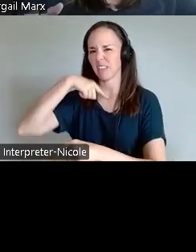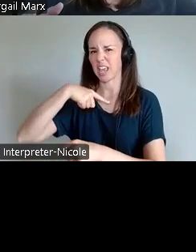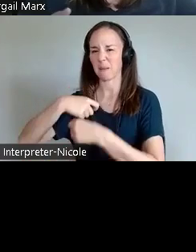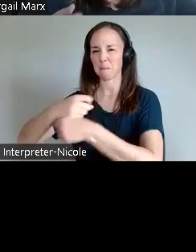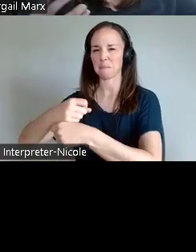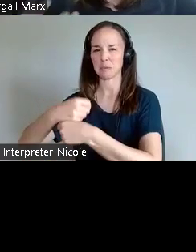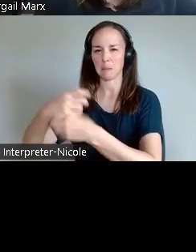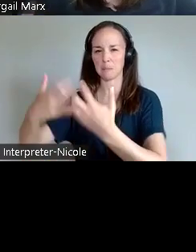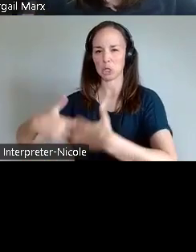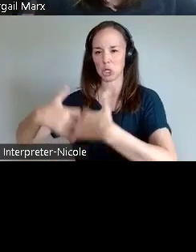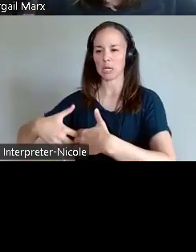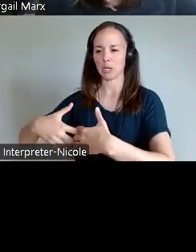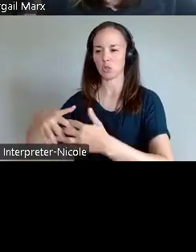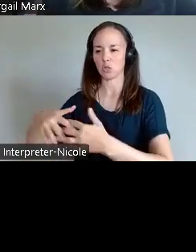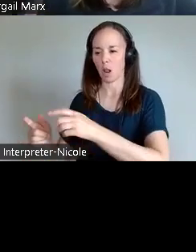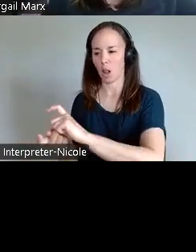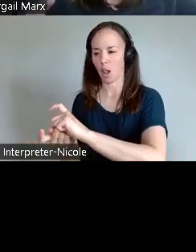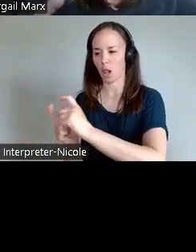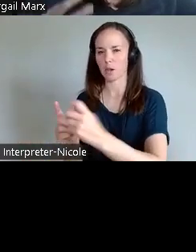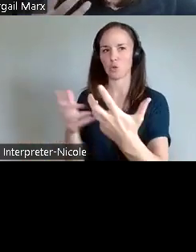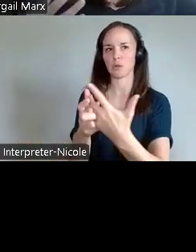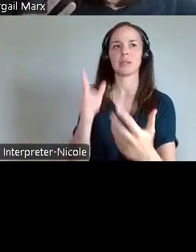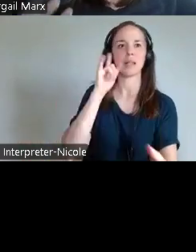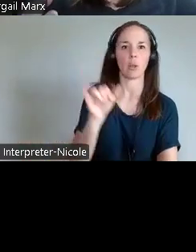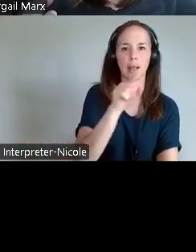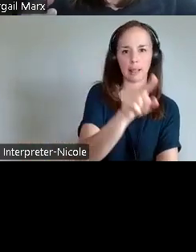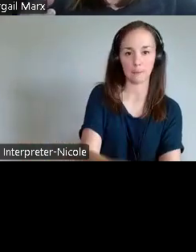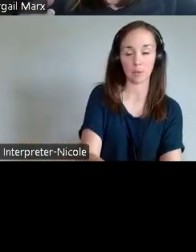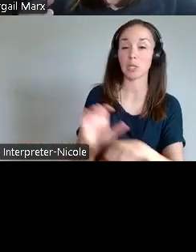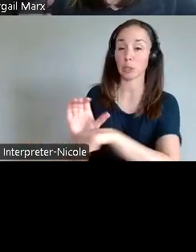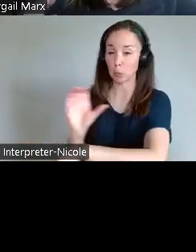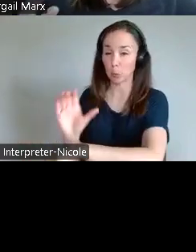So it would be that computerized voice, but instead of being a generic-sounding voice,